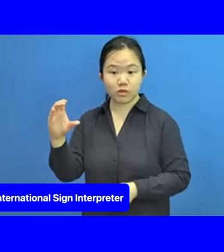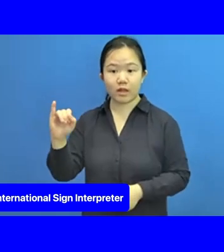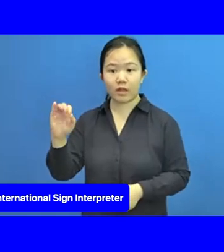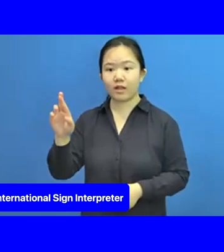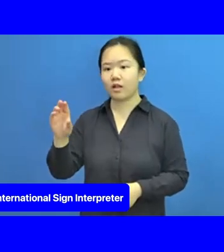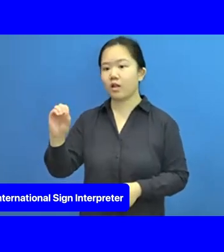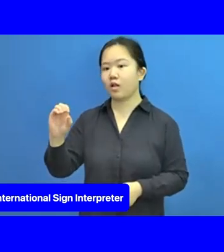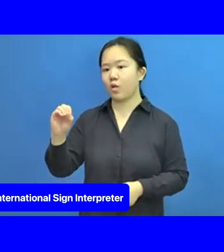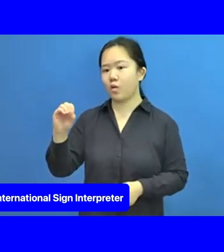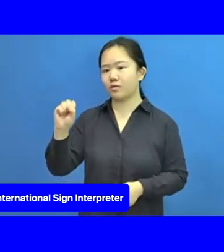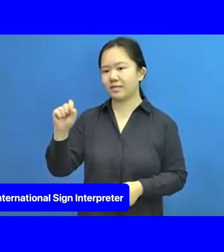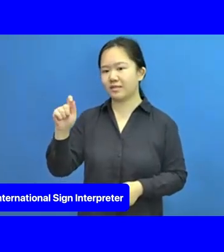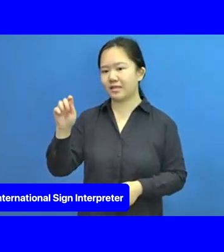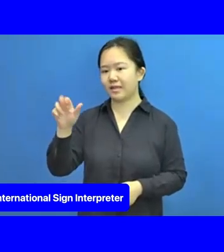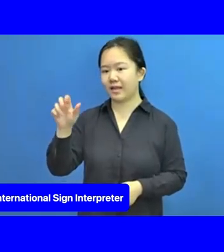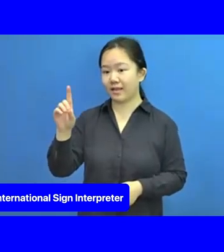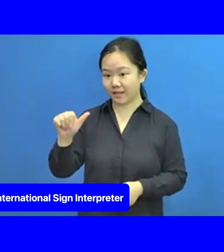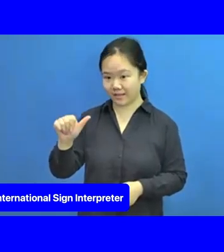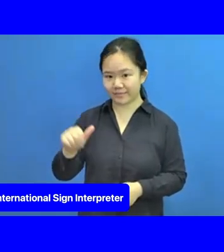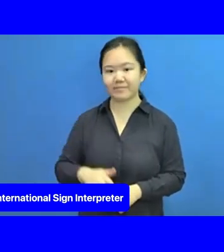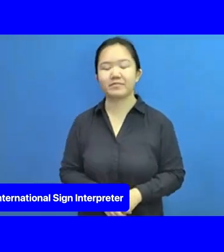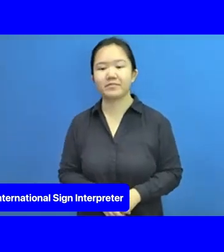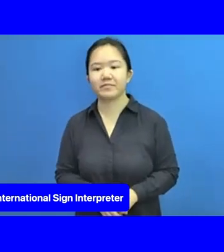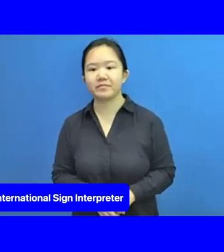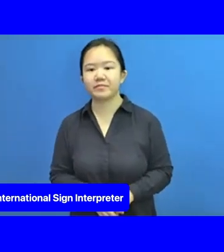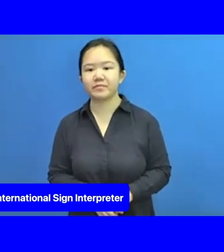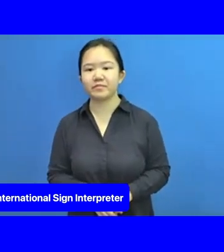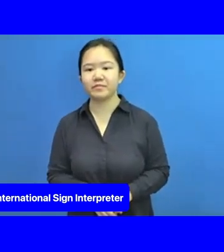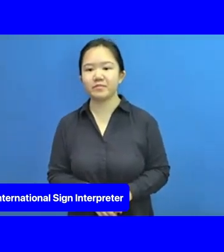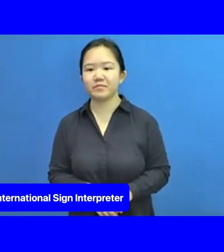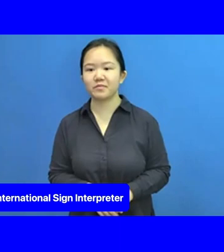is an extremely important funding scheme